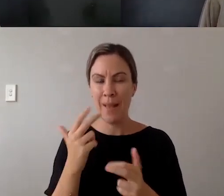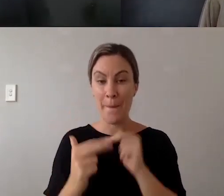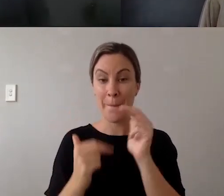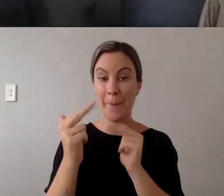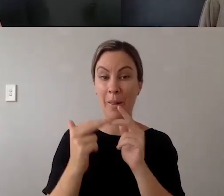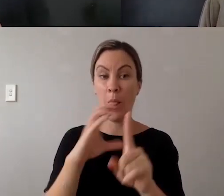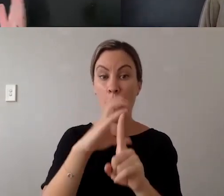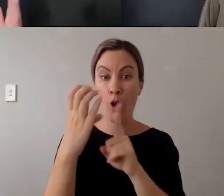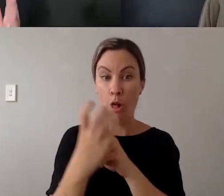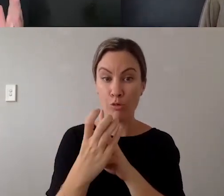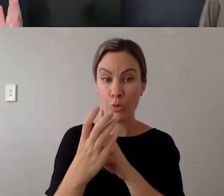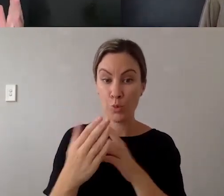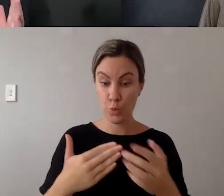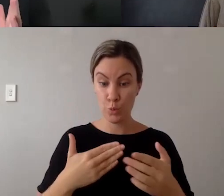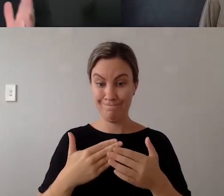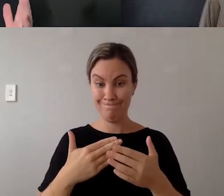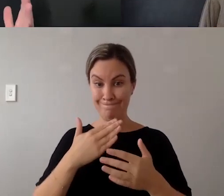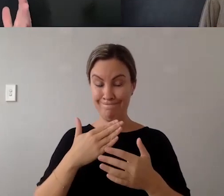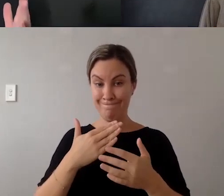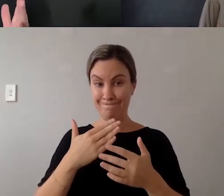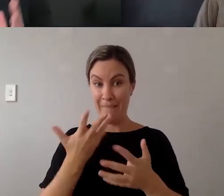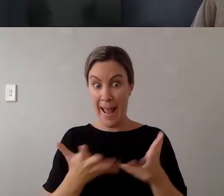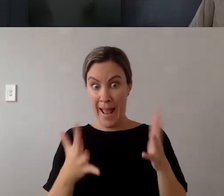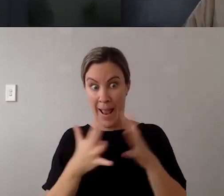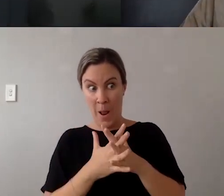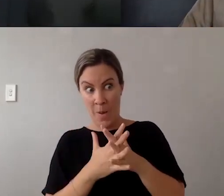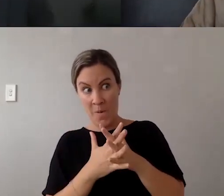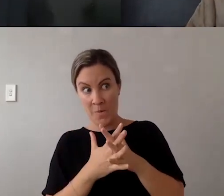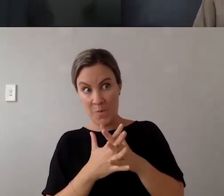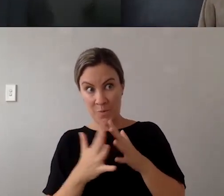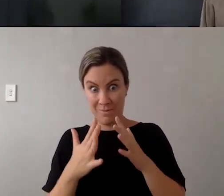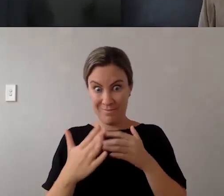building that culture because you need it in good and bad times. I